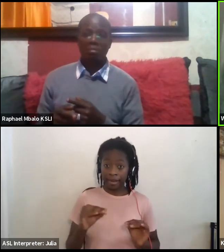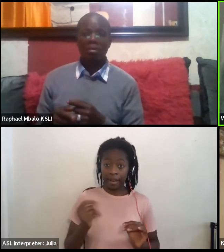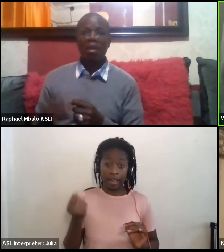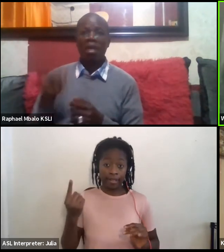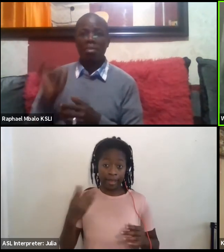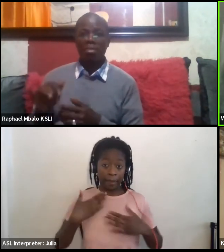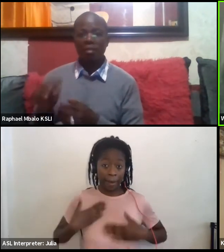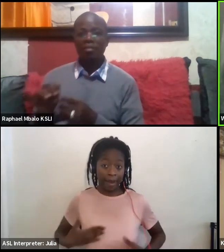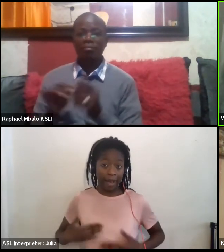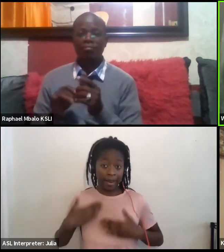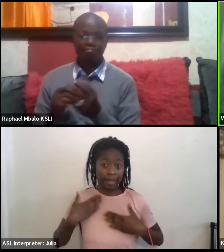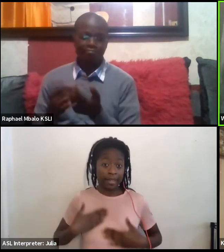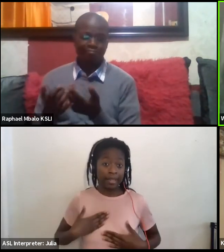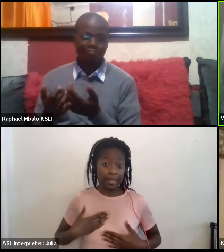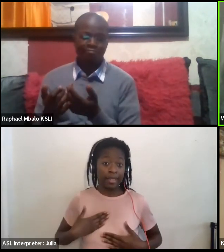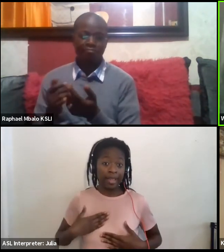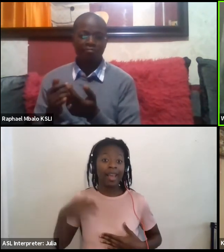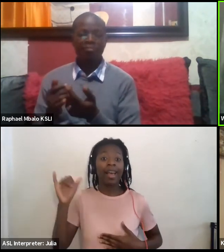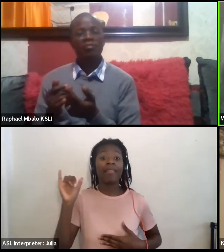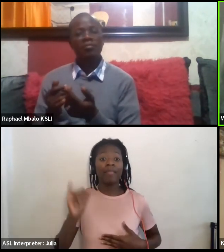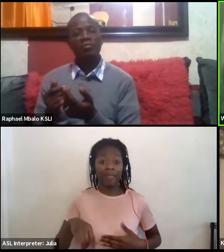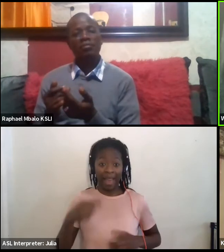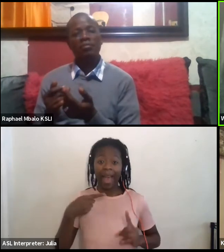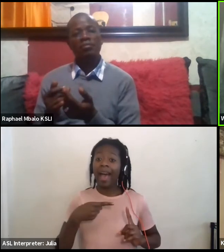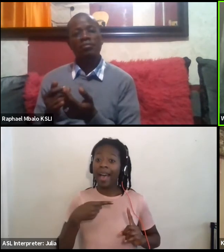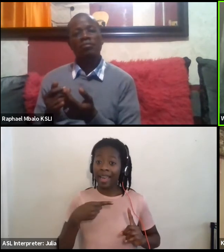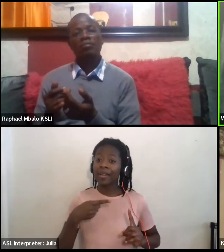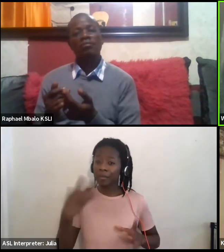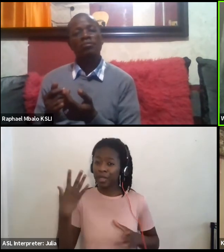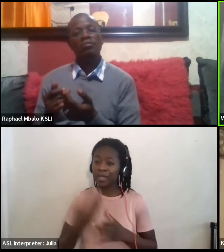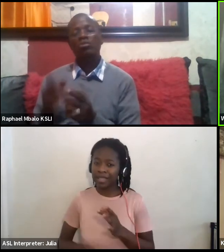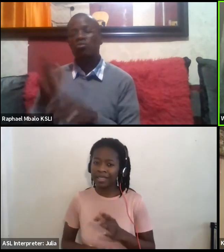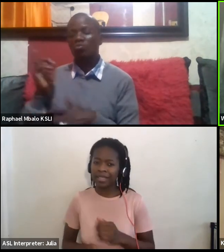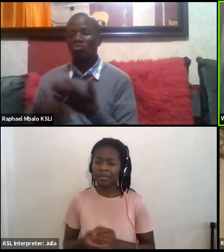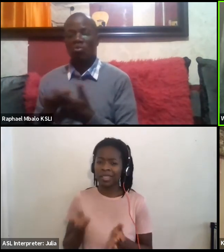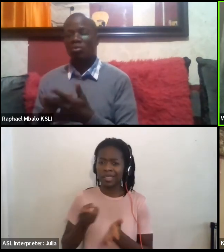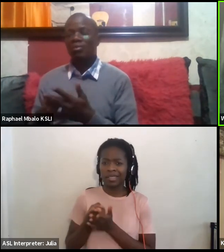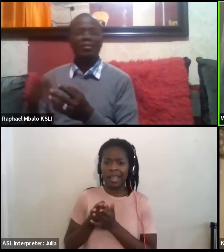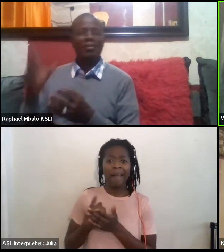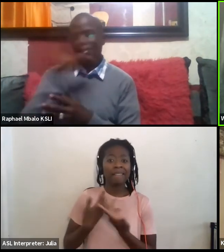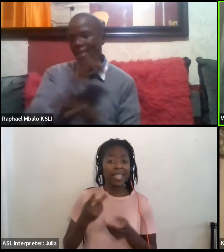is what was lacking. To be honest, I've seen a lot of film actors recently